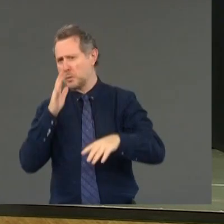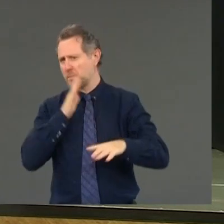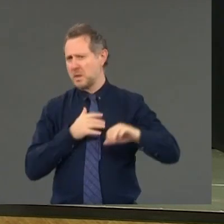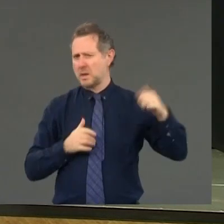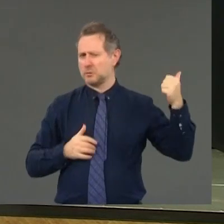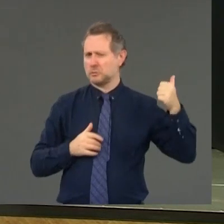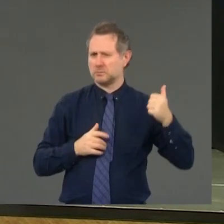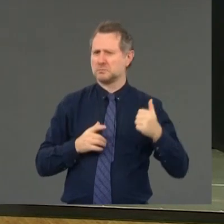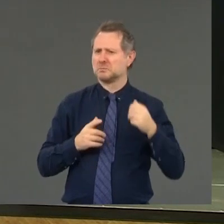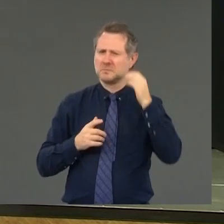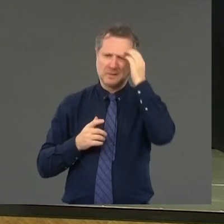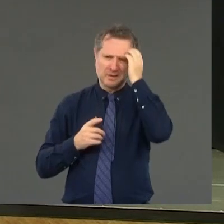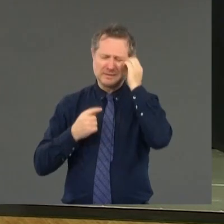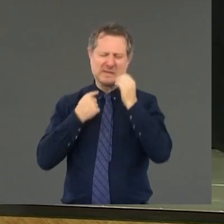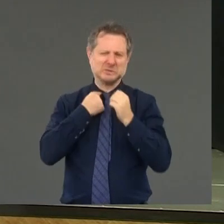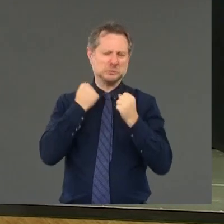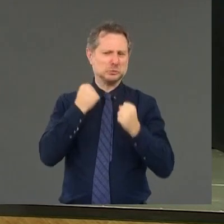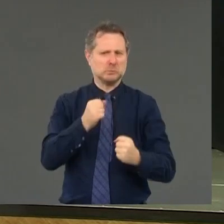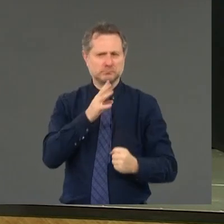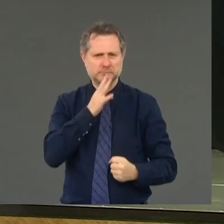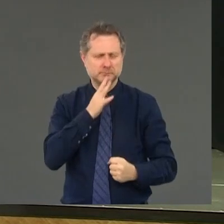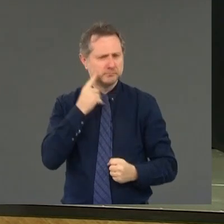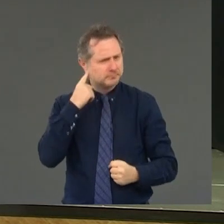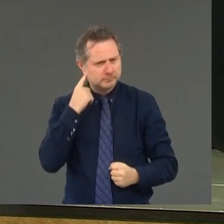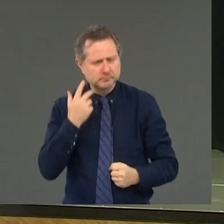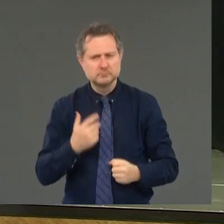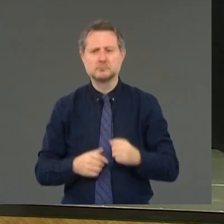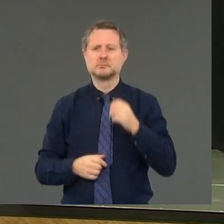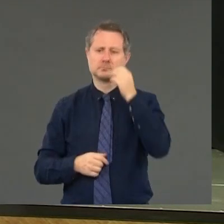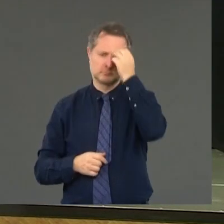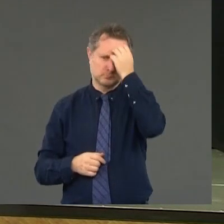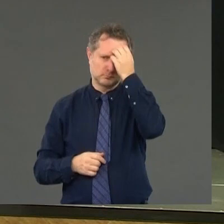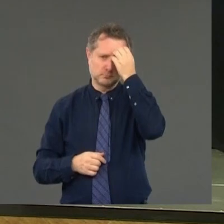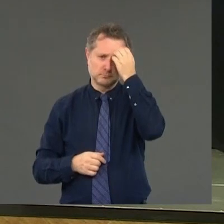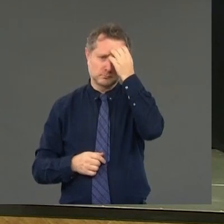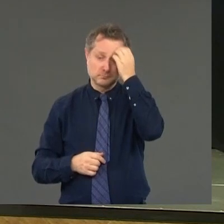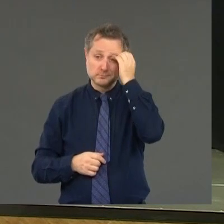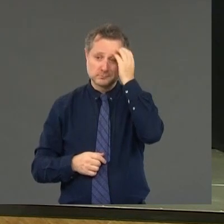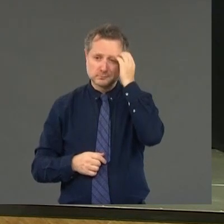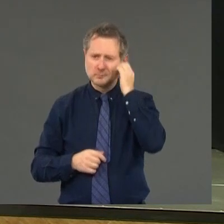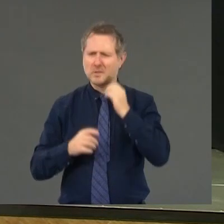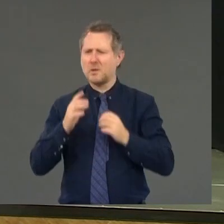Reporter: GOVERNOR, I'VE GOT TWO QUESTIONS. YOU HAD YOUR HAND UP.